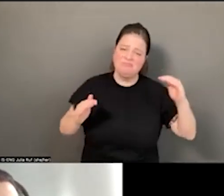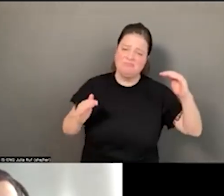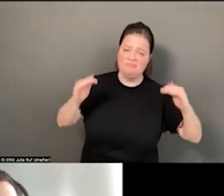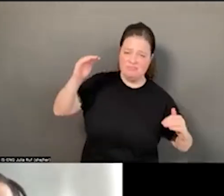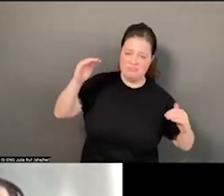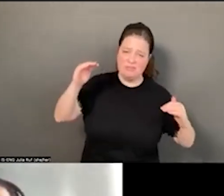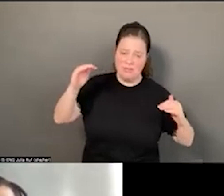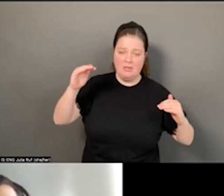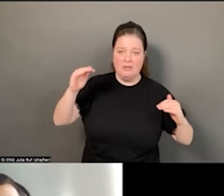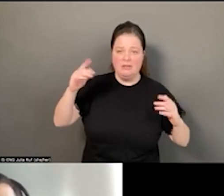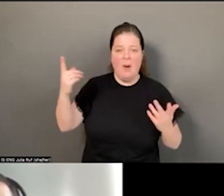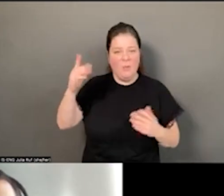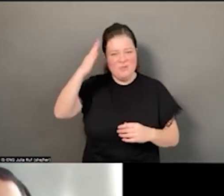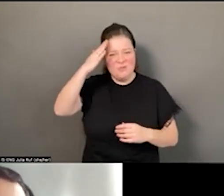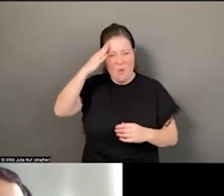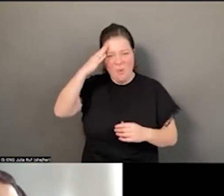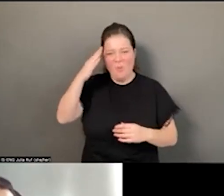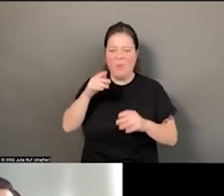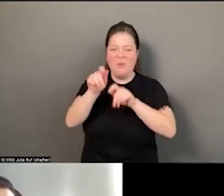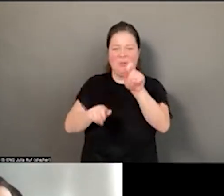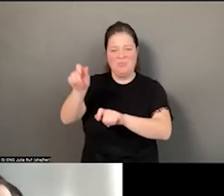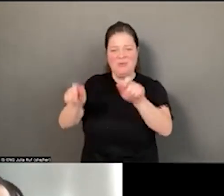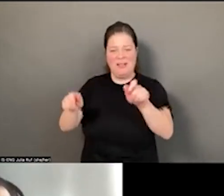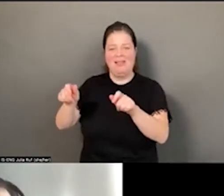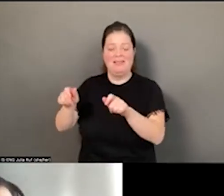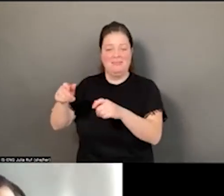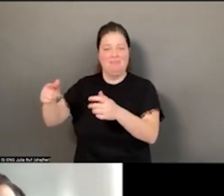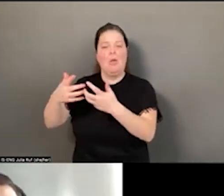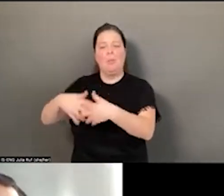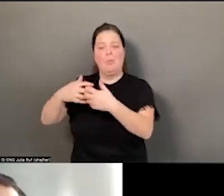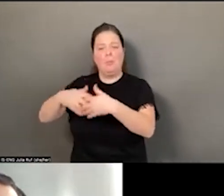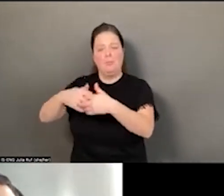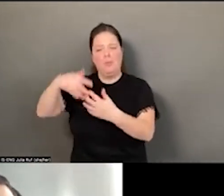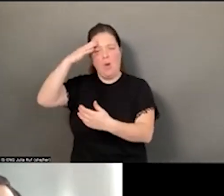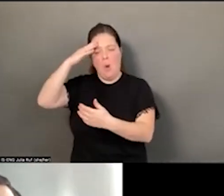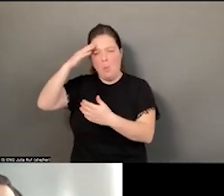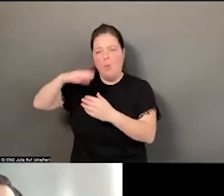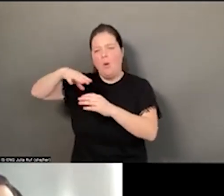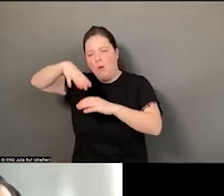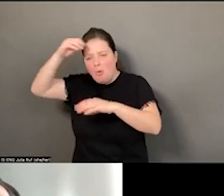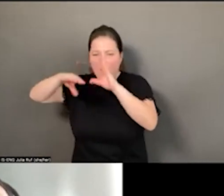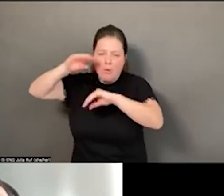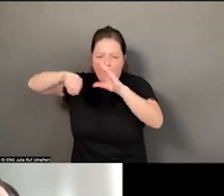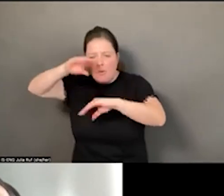comply with, like the average user of the data set. So we are working very intensively on that.